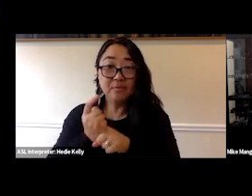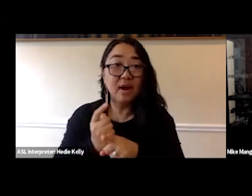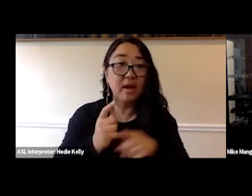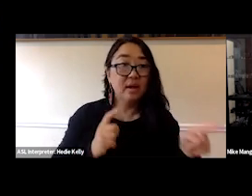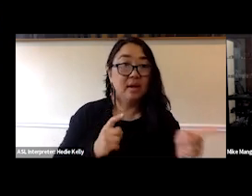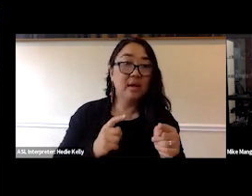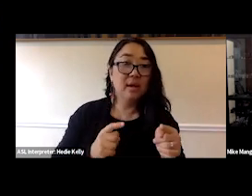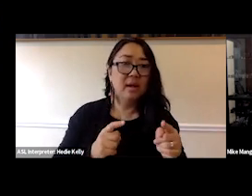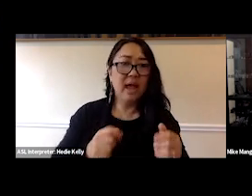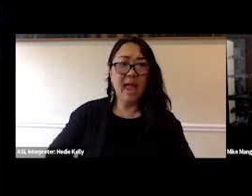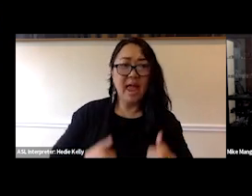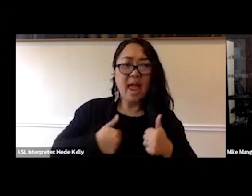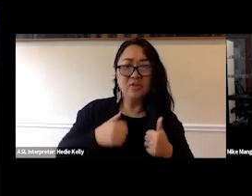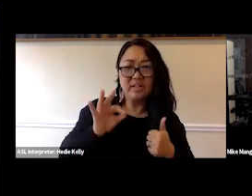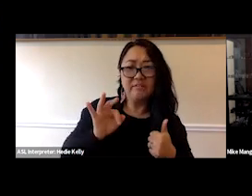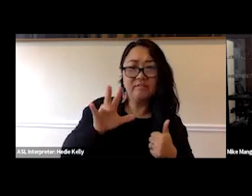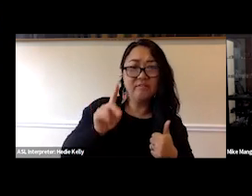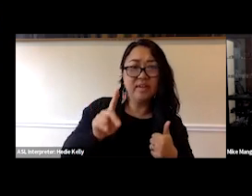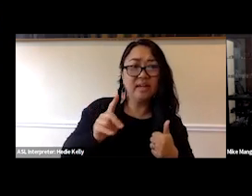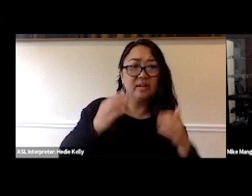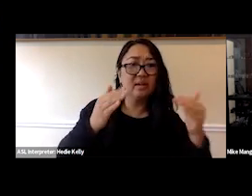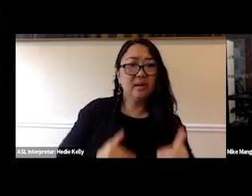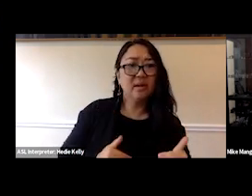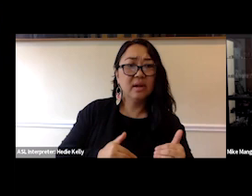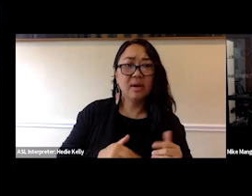from address field directly down to the primary phone field.